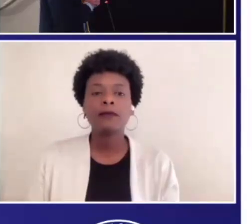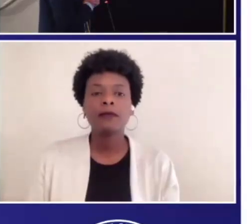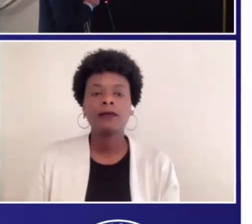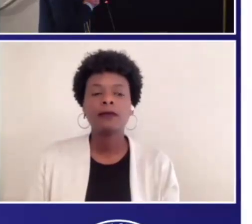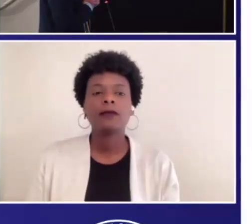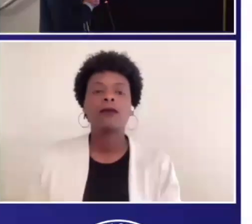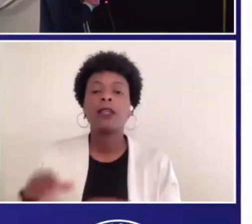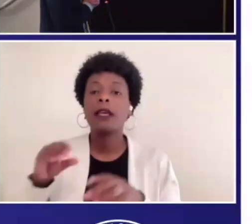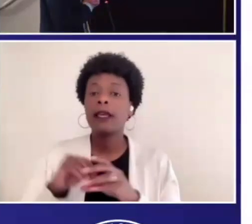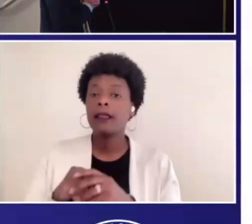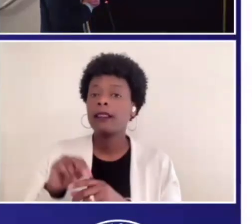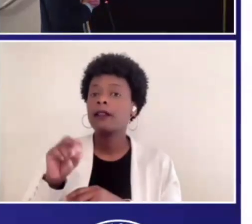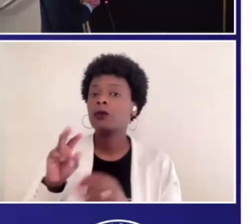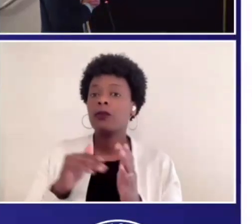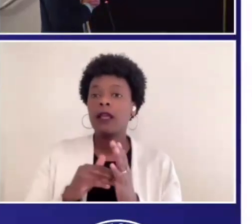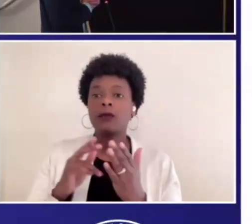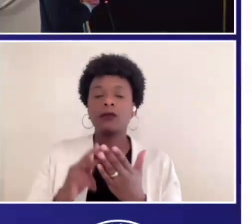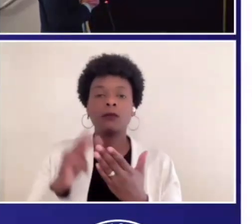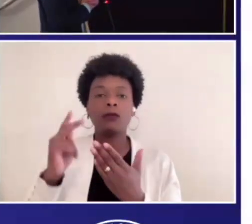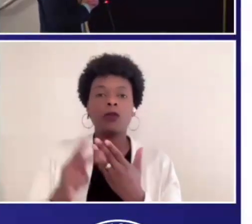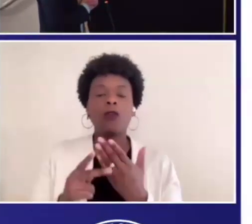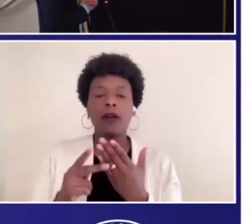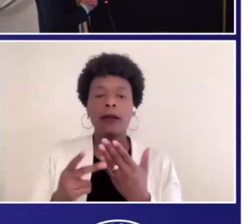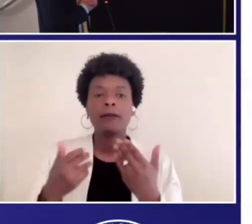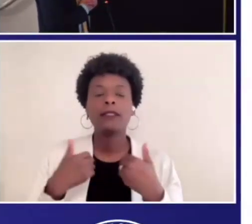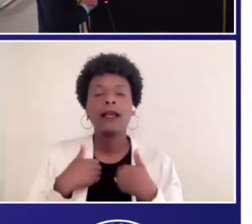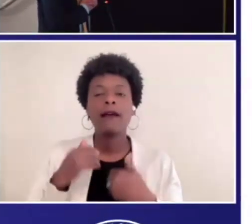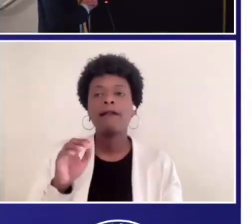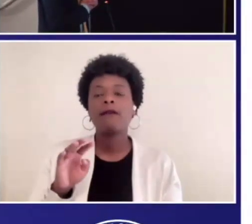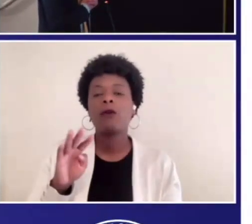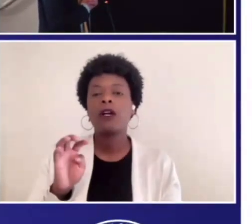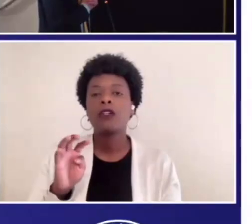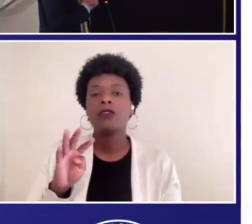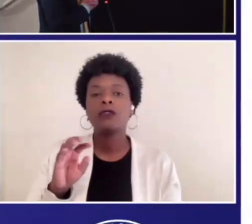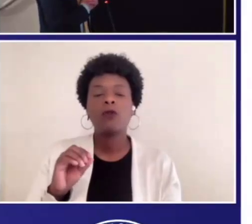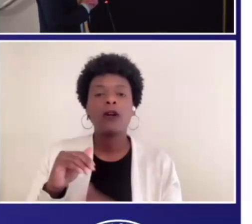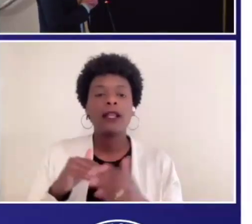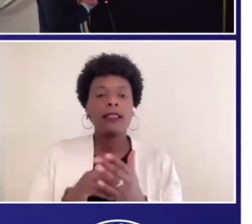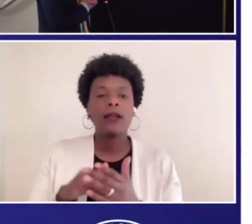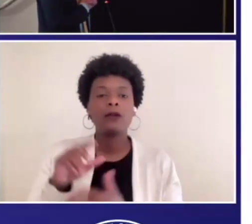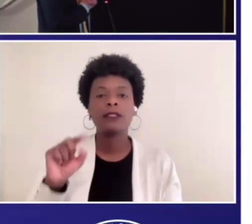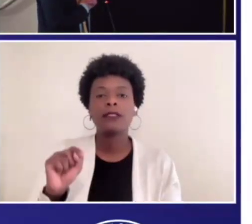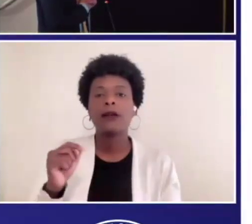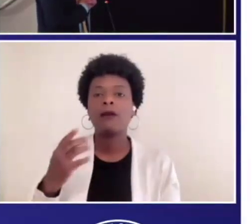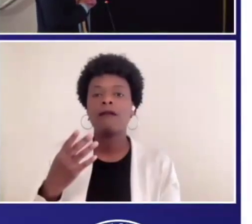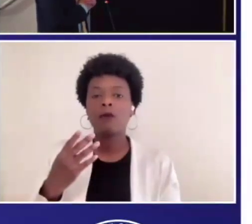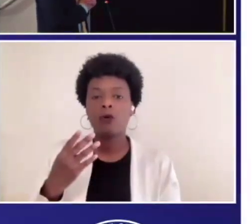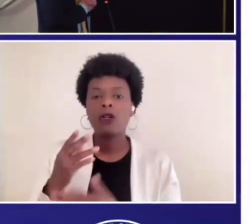than 2,000 programs, there are 440,000 Title IV students that currently attend